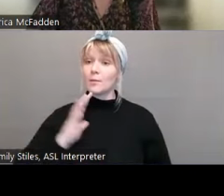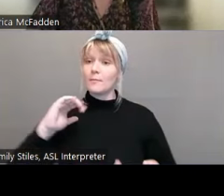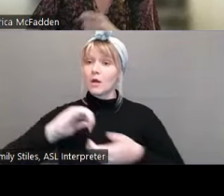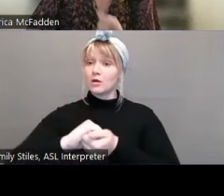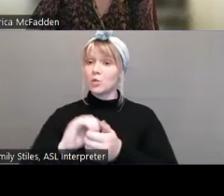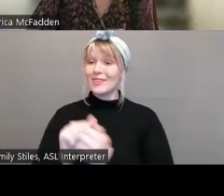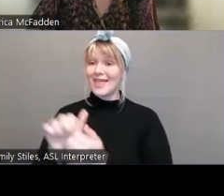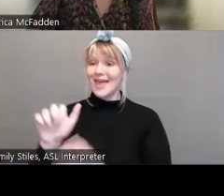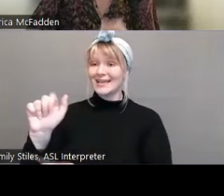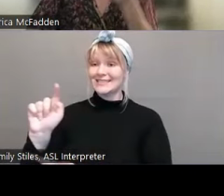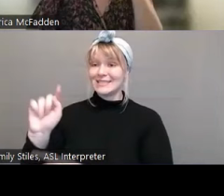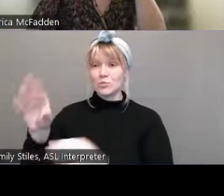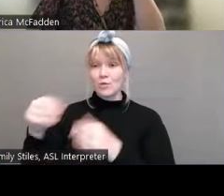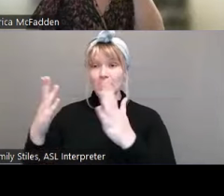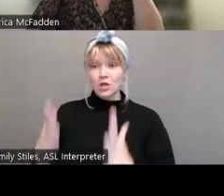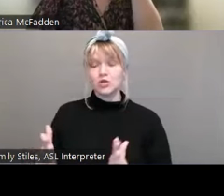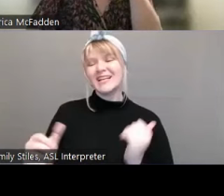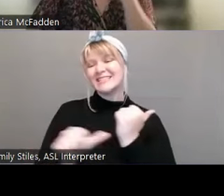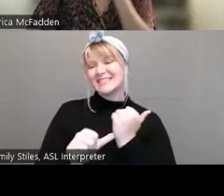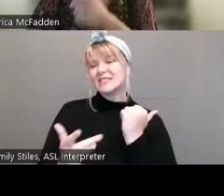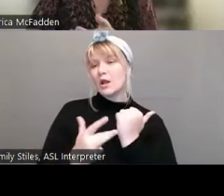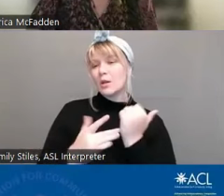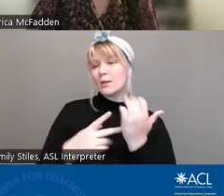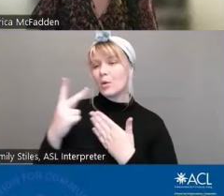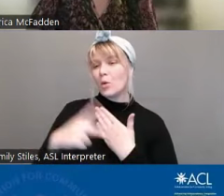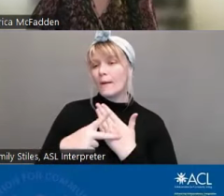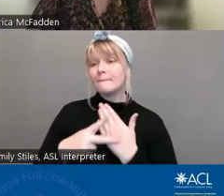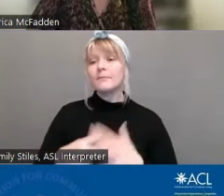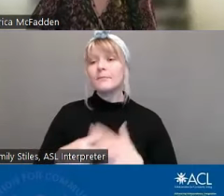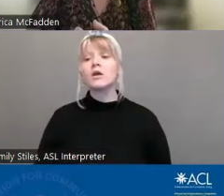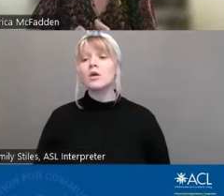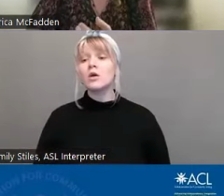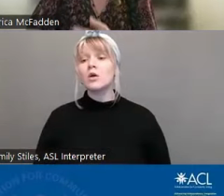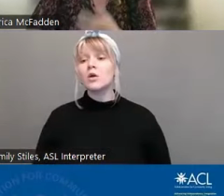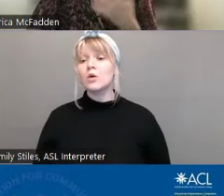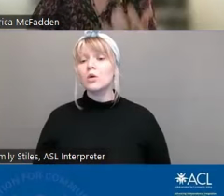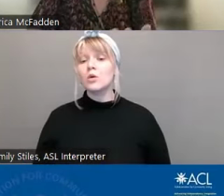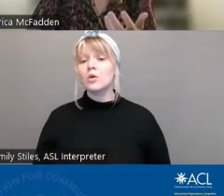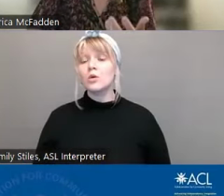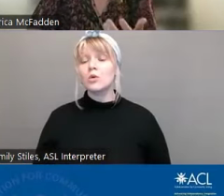or your Assistive Technology Programs, we would love to know who you are involved with.